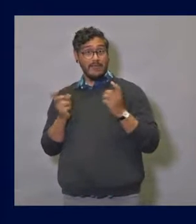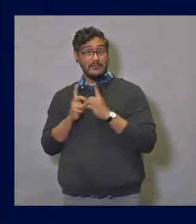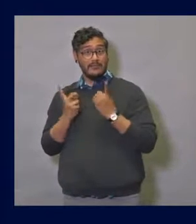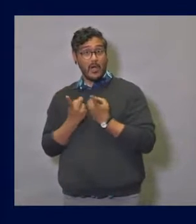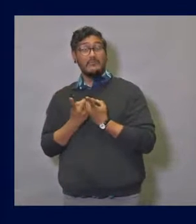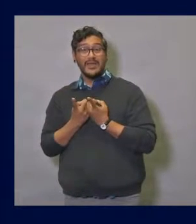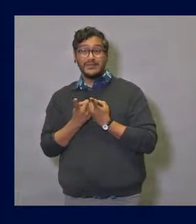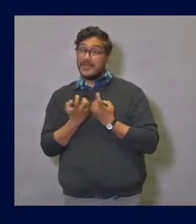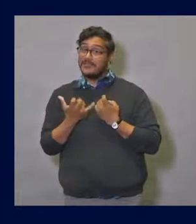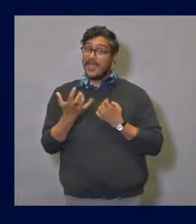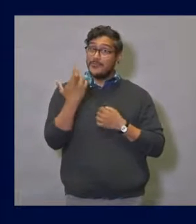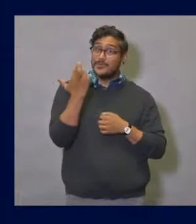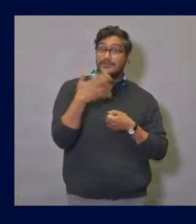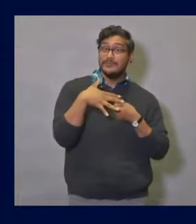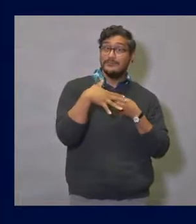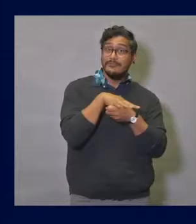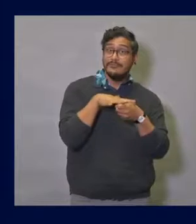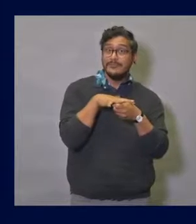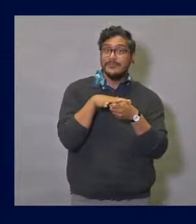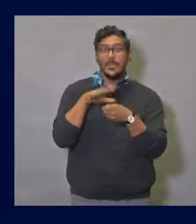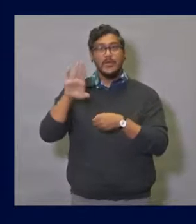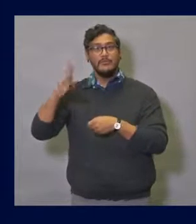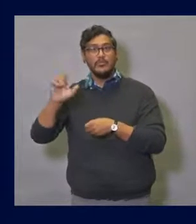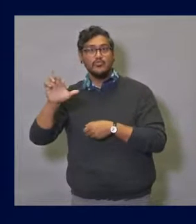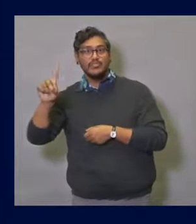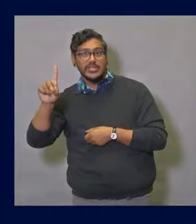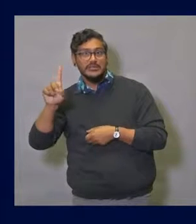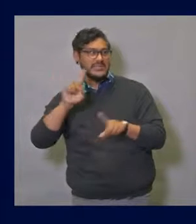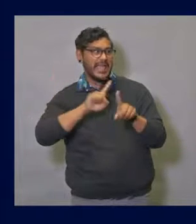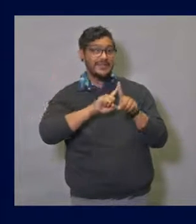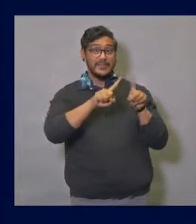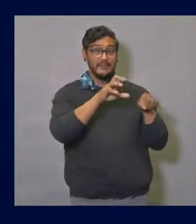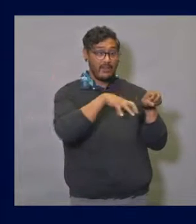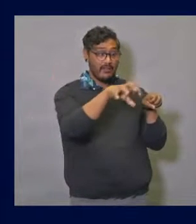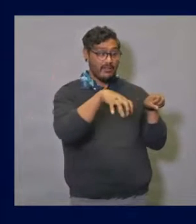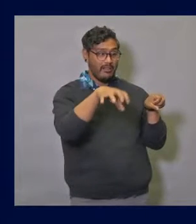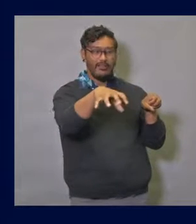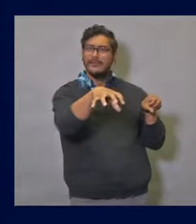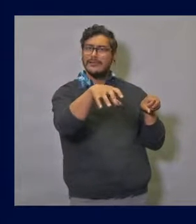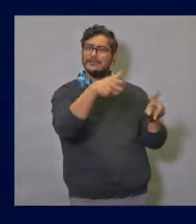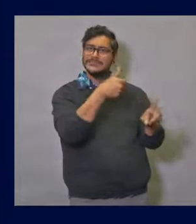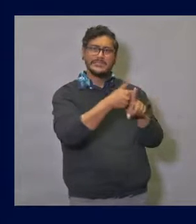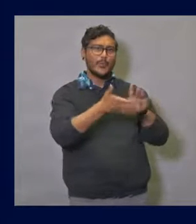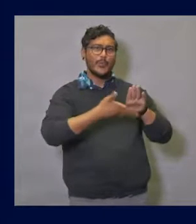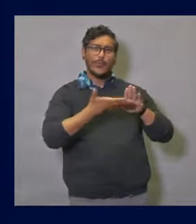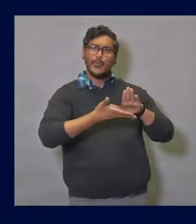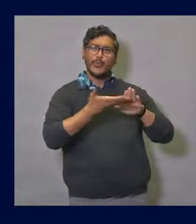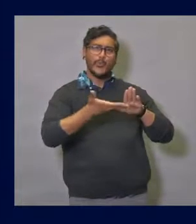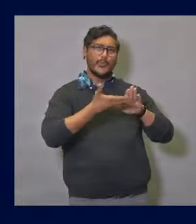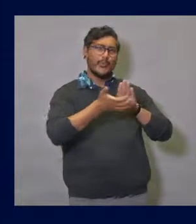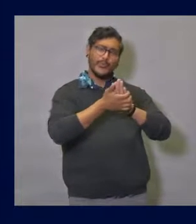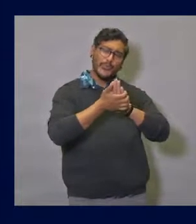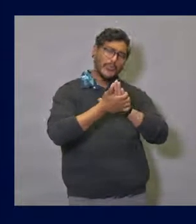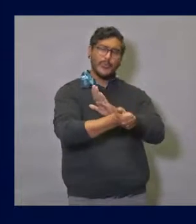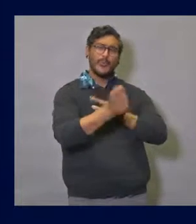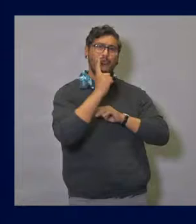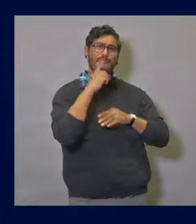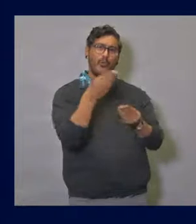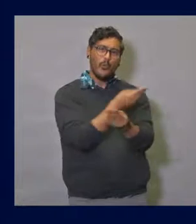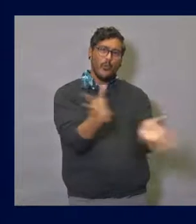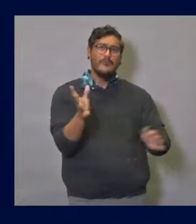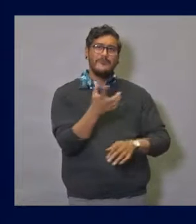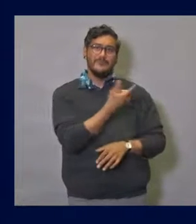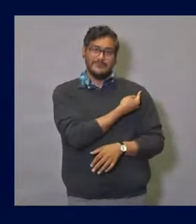A TRAVÉS DE ESTA CONTINUACIÓN